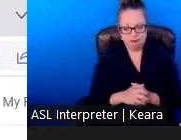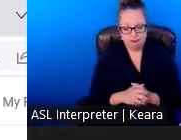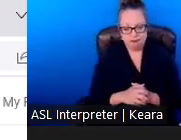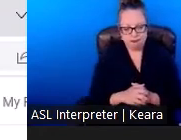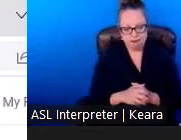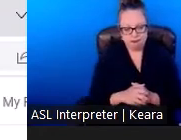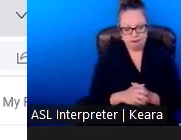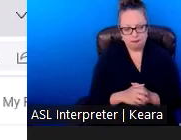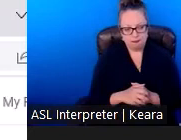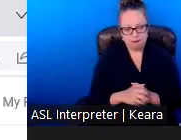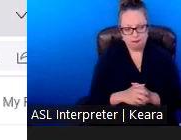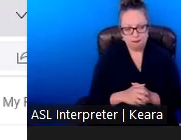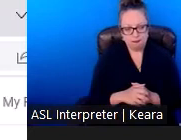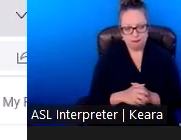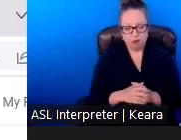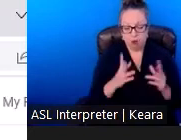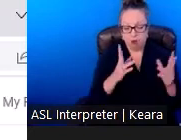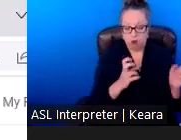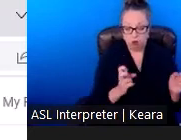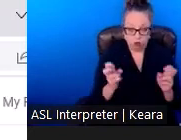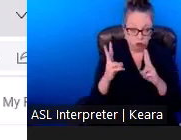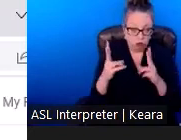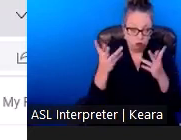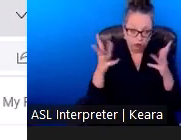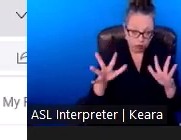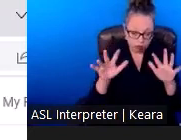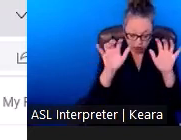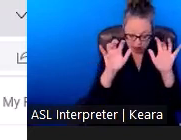After applicants have uploaded their work samples and filled in all related information